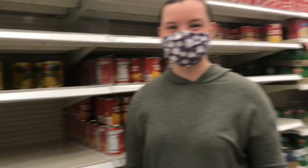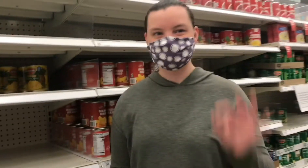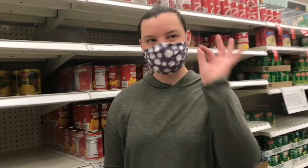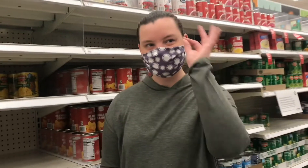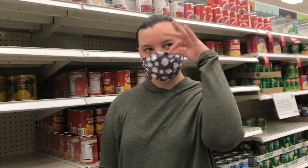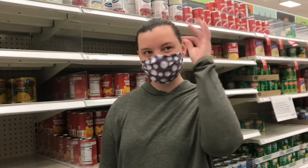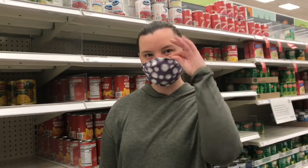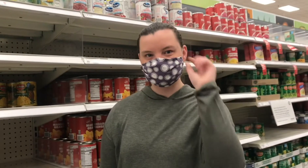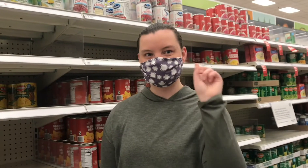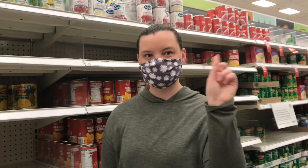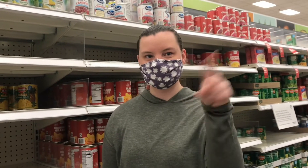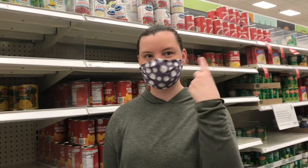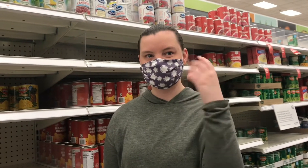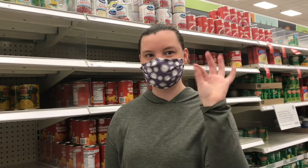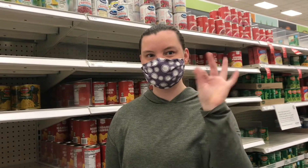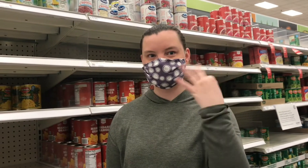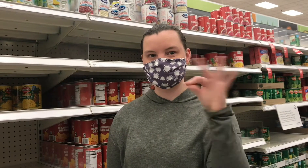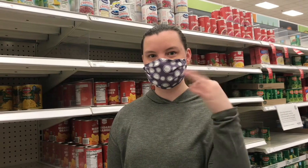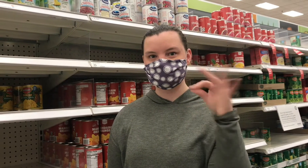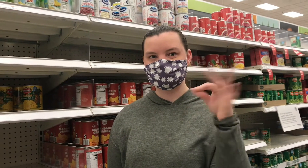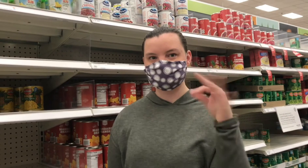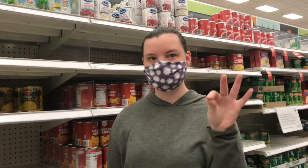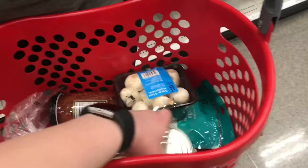Pineapple costs $1.19.